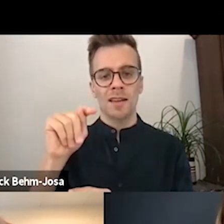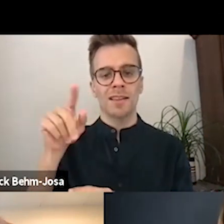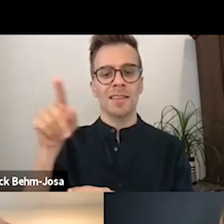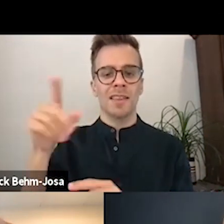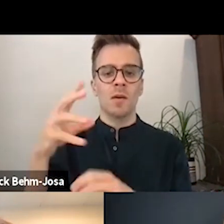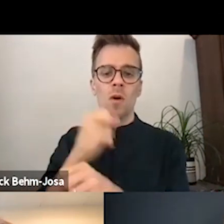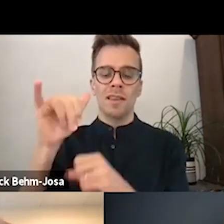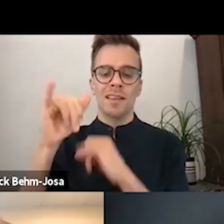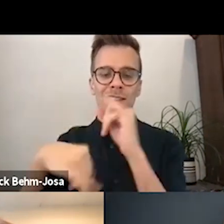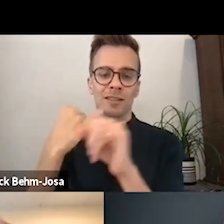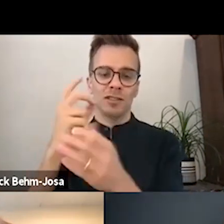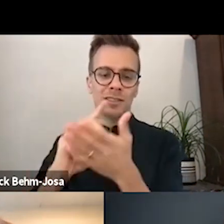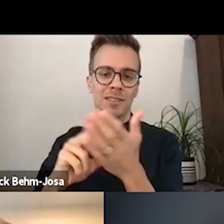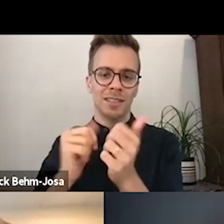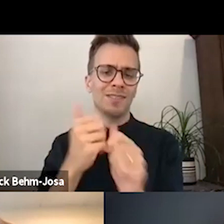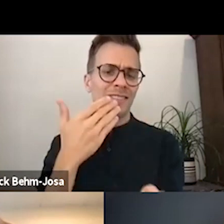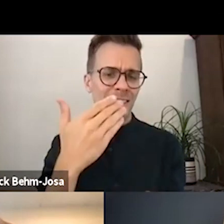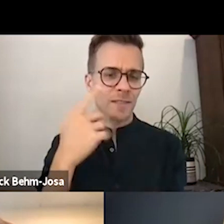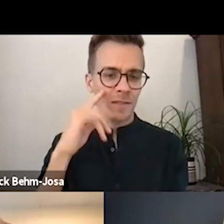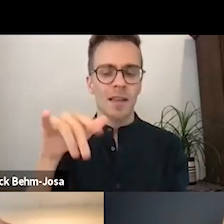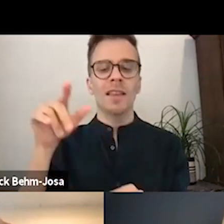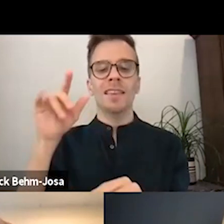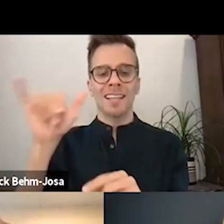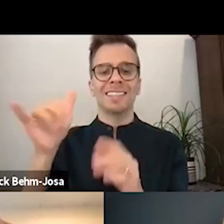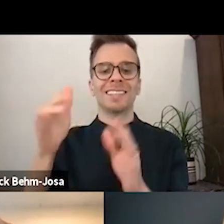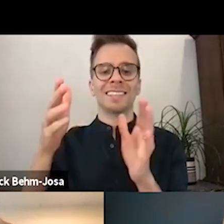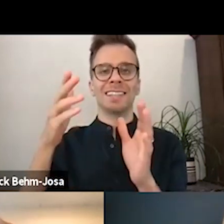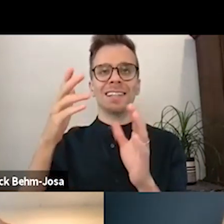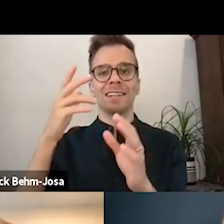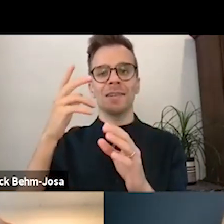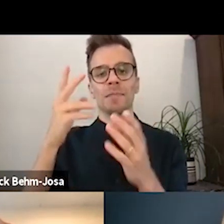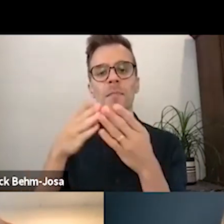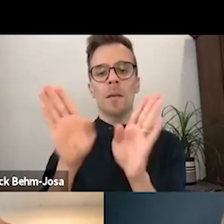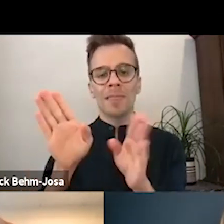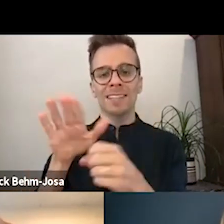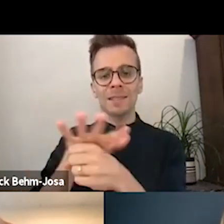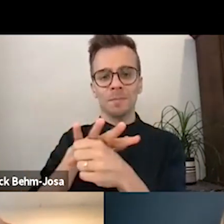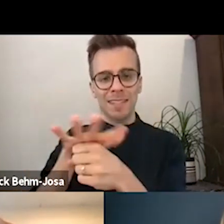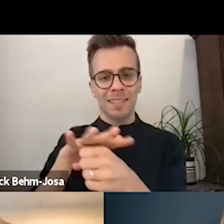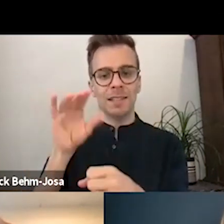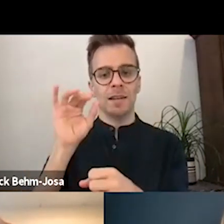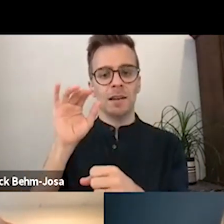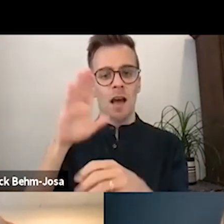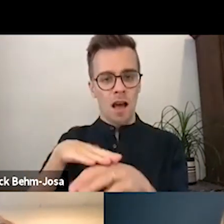Yeah, Hall McKnight won that international design competition. Thank you for mentioning that.